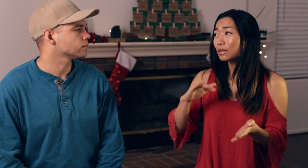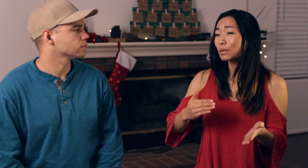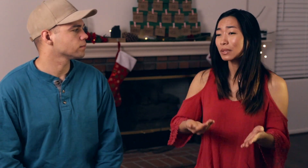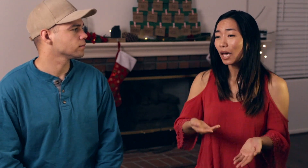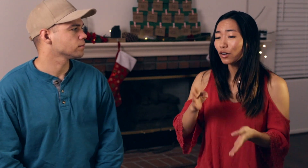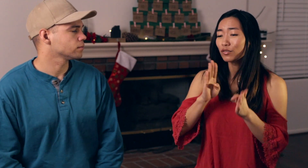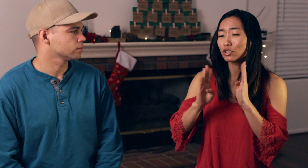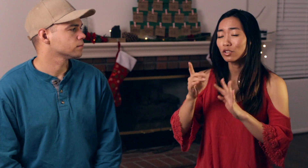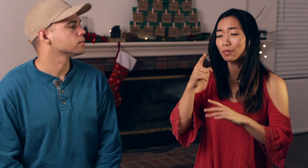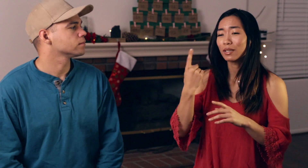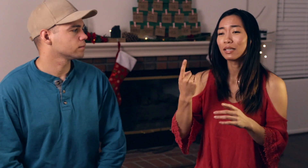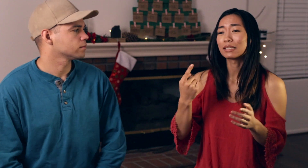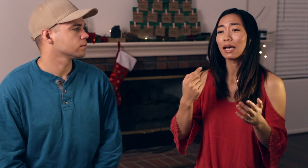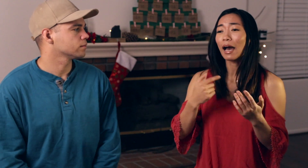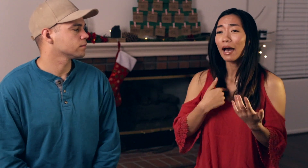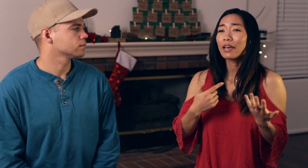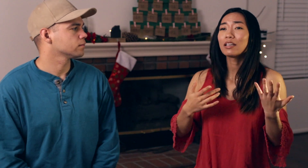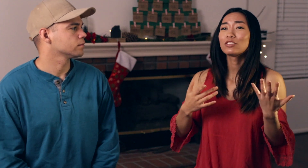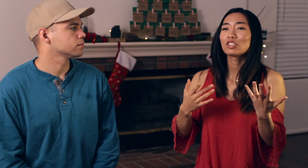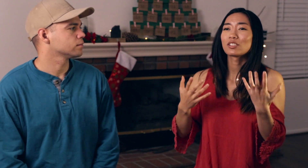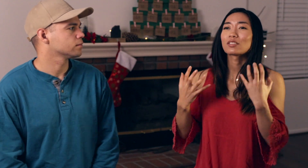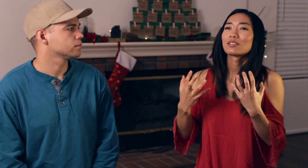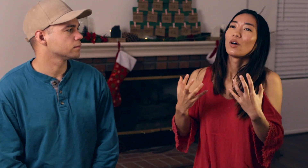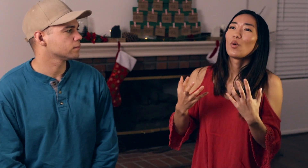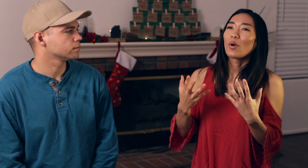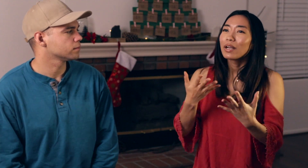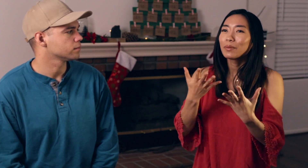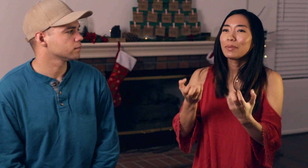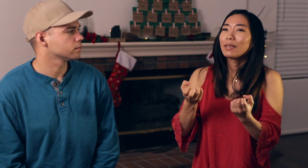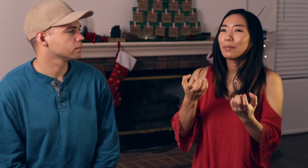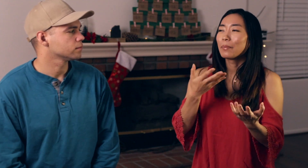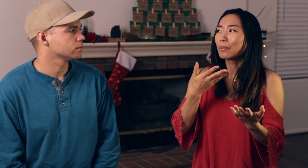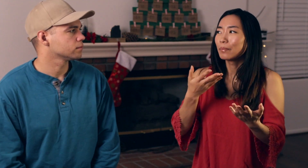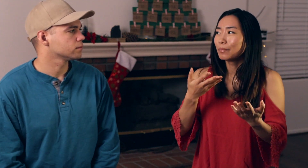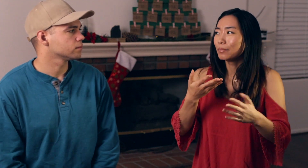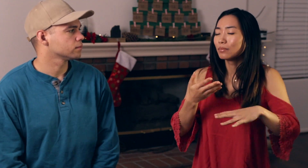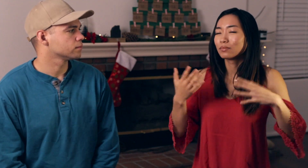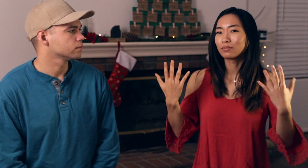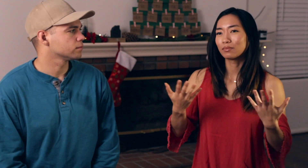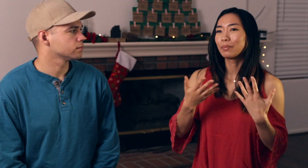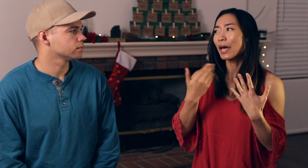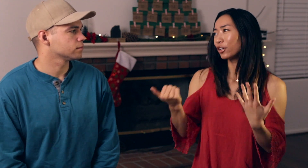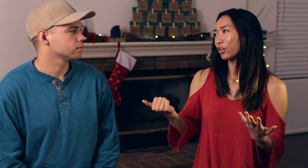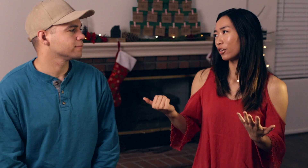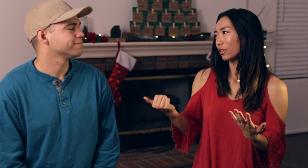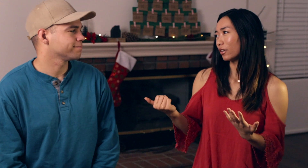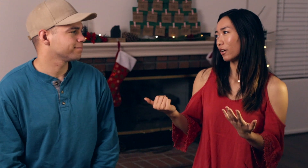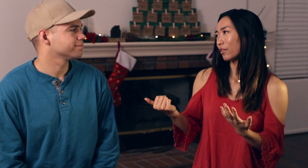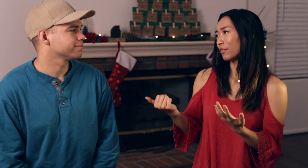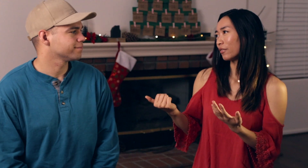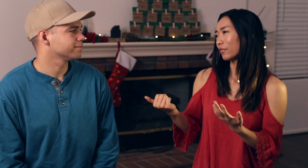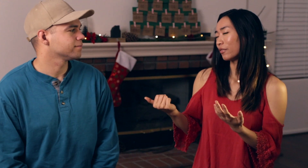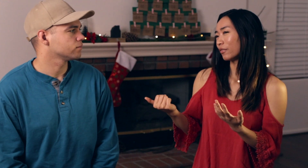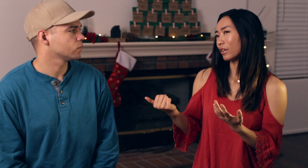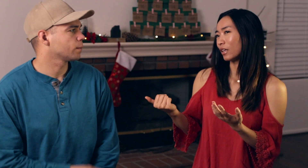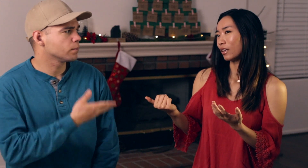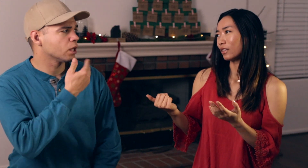upset or frustrated it's because I just want to be better of R: better at what?